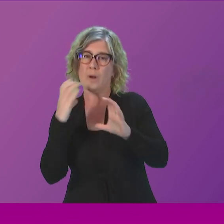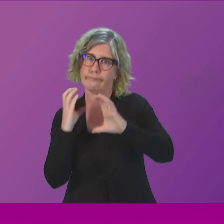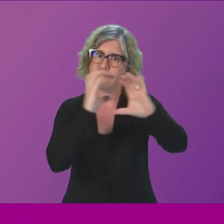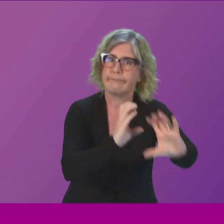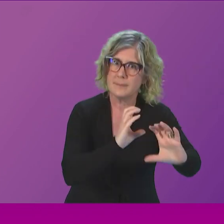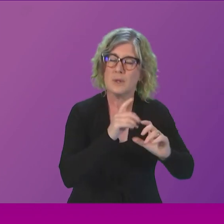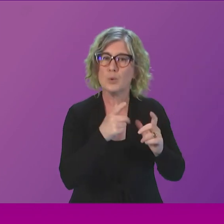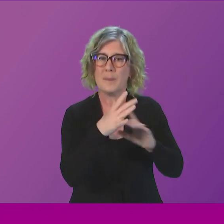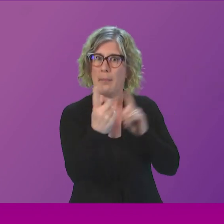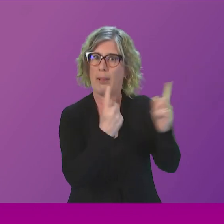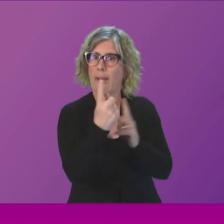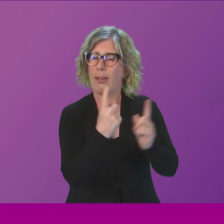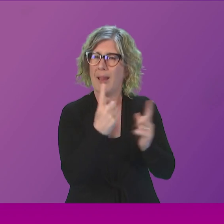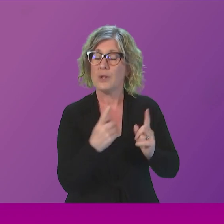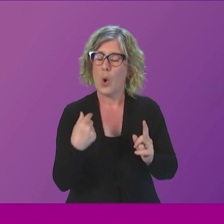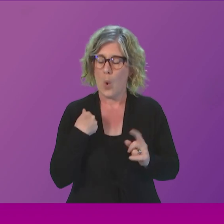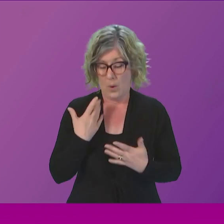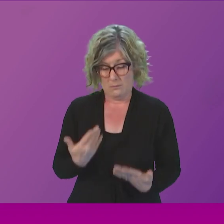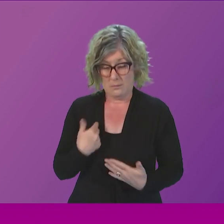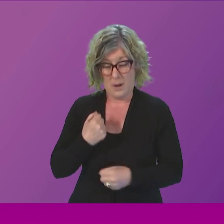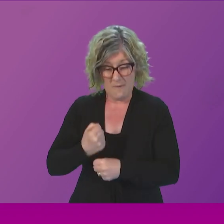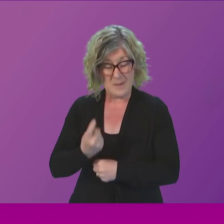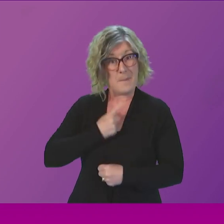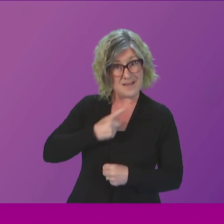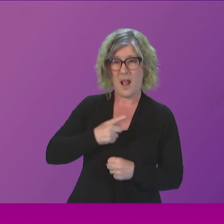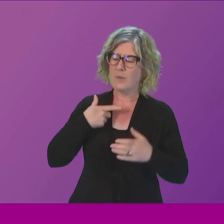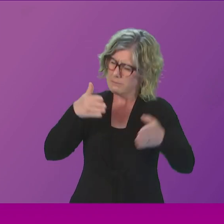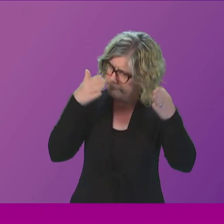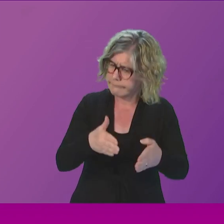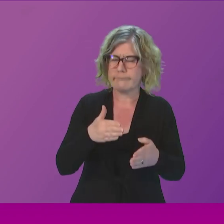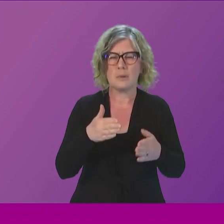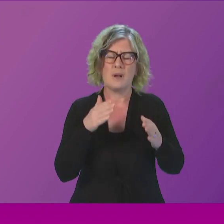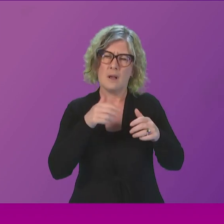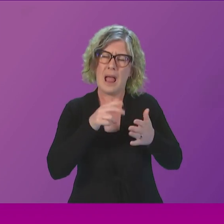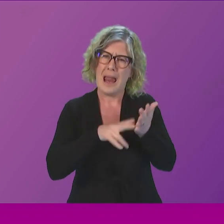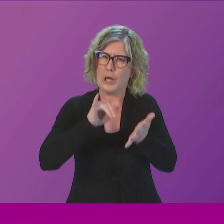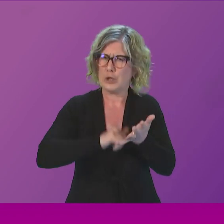The Government and I are entirely focused on the NHS recovery, and of the highest priority